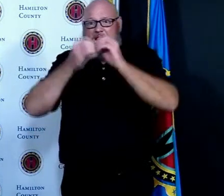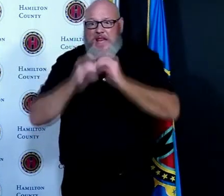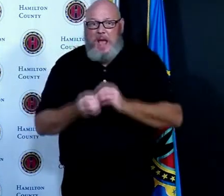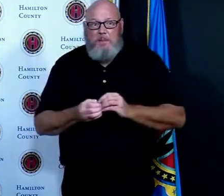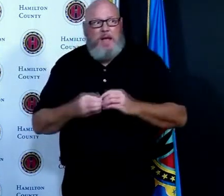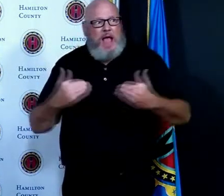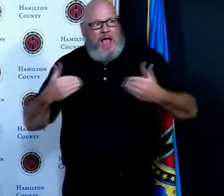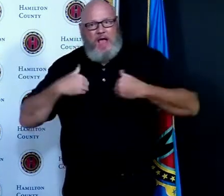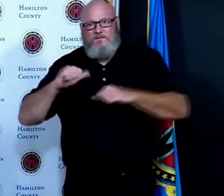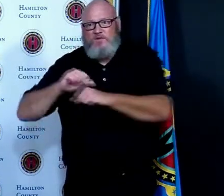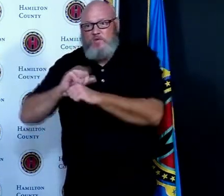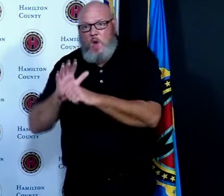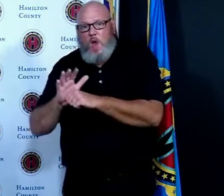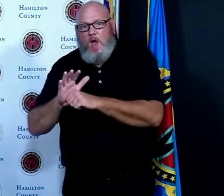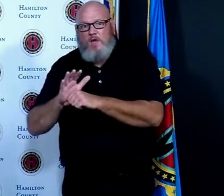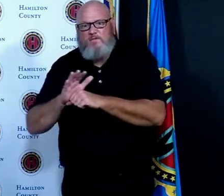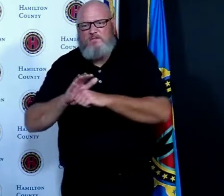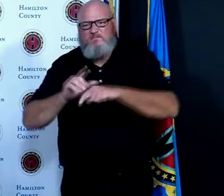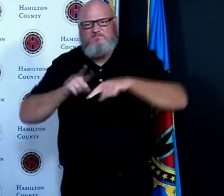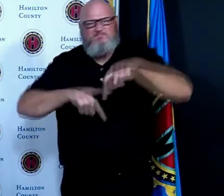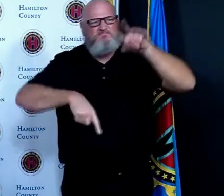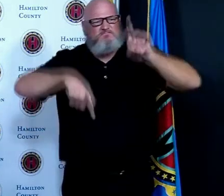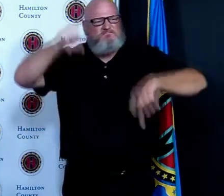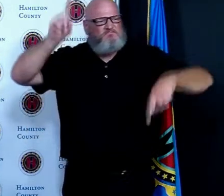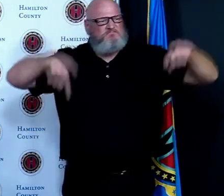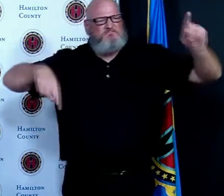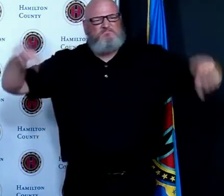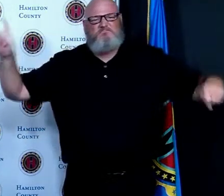the high density areas of the urban core but we're seeing it throughout the entire region